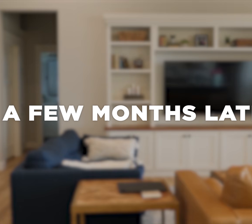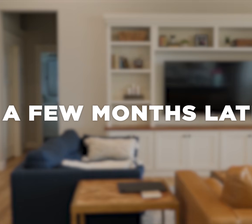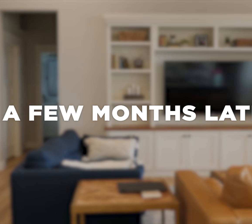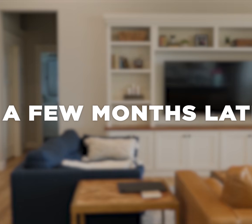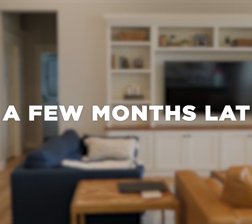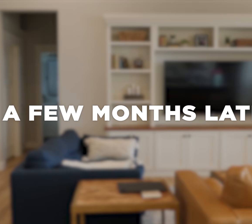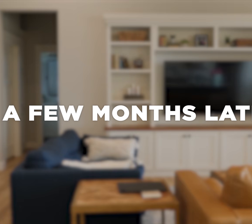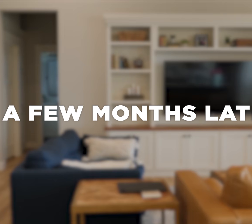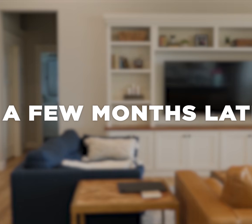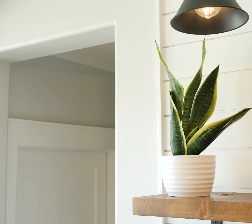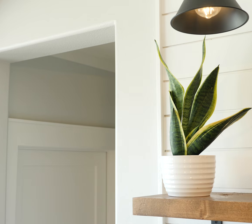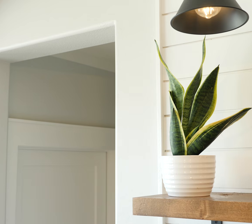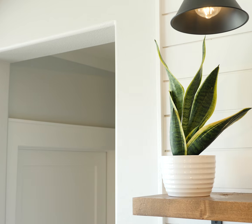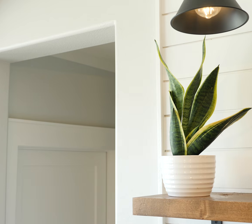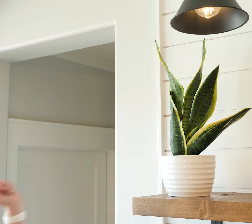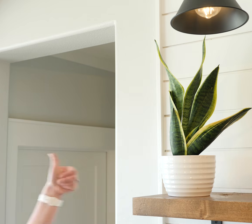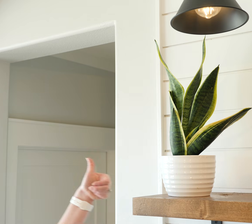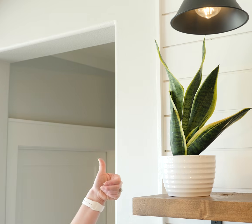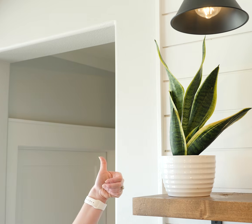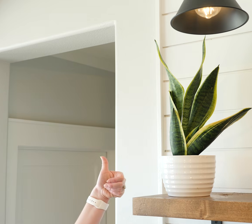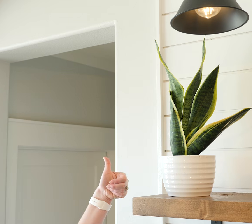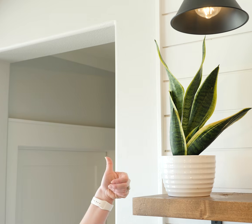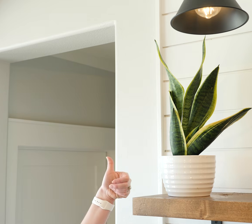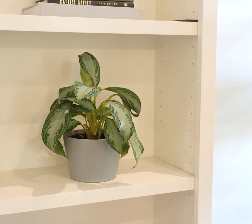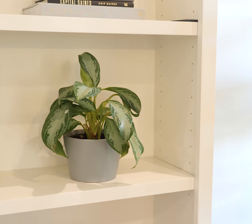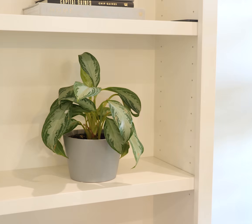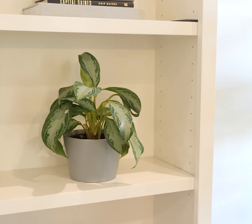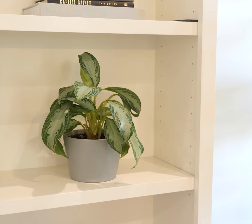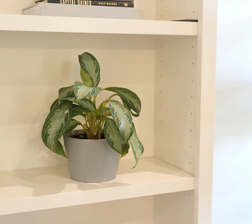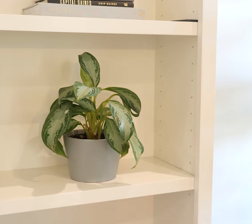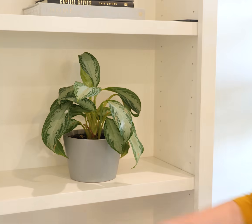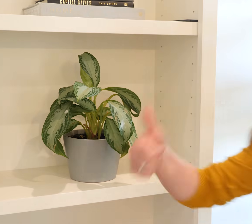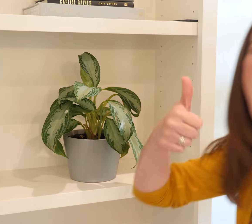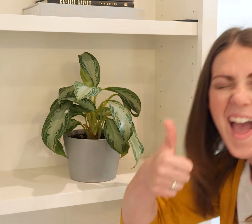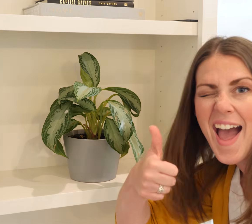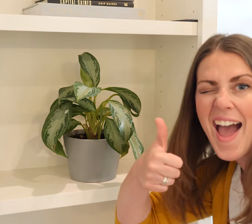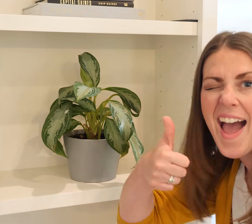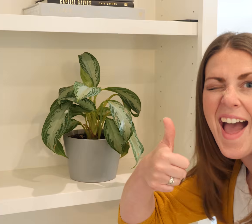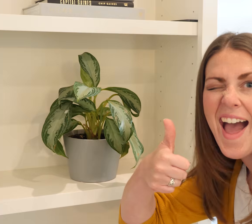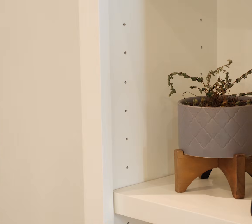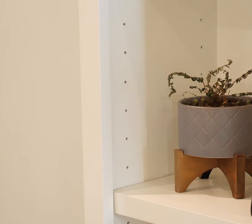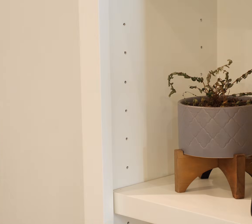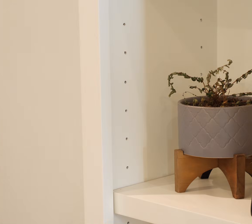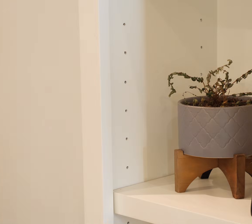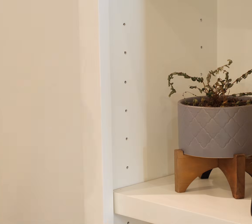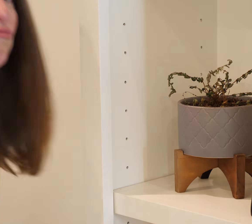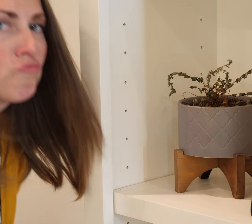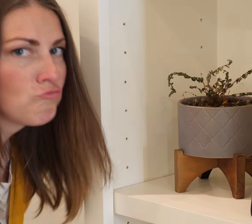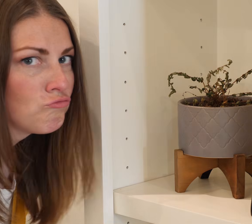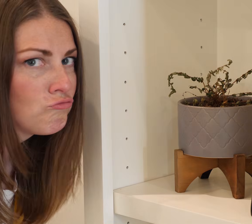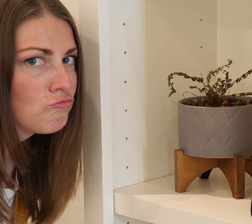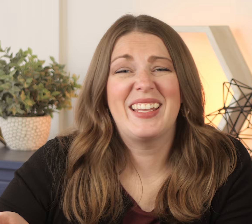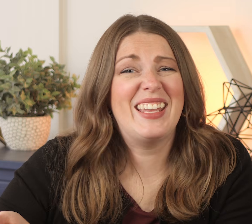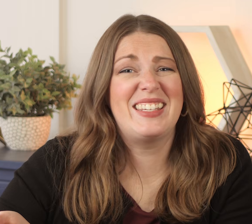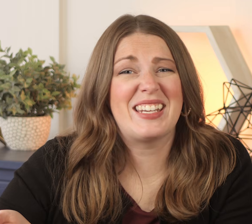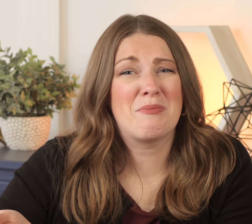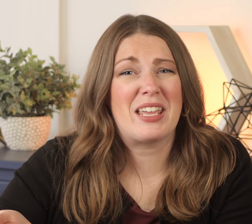a few months later. Here's plant number one, here's plant number two, and plant number three. It didn't